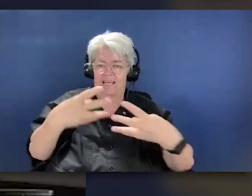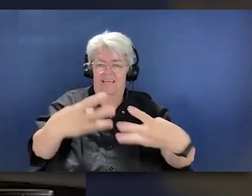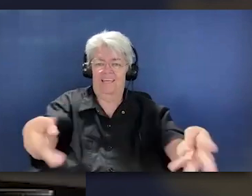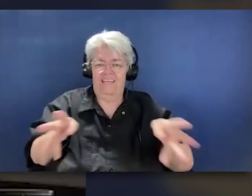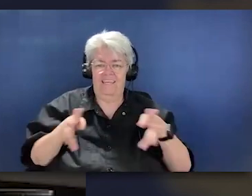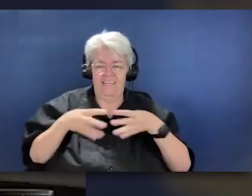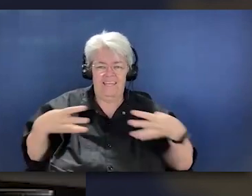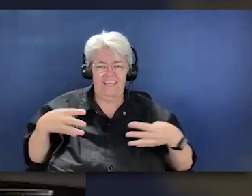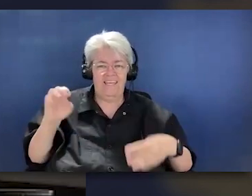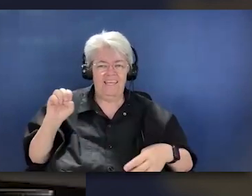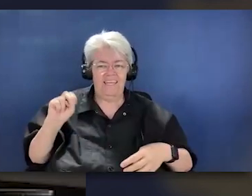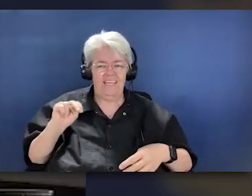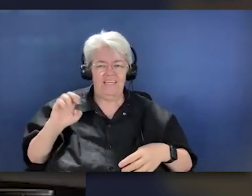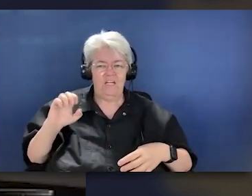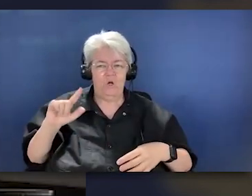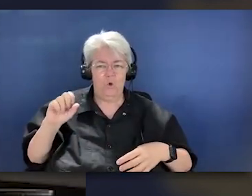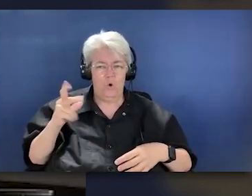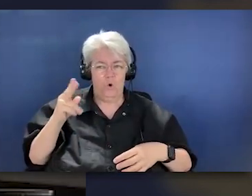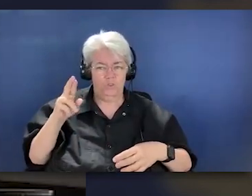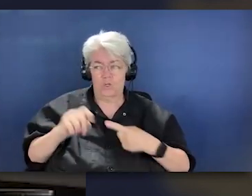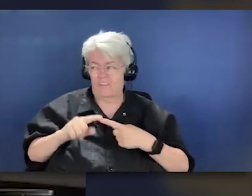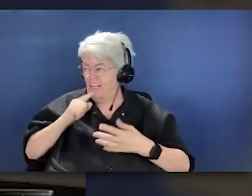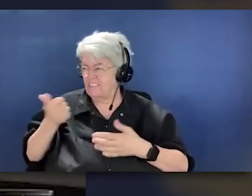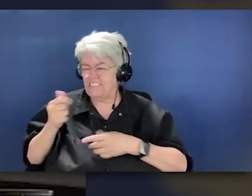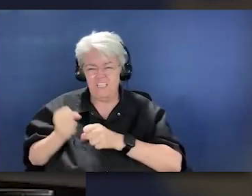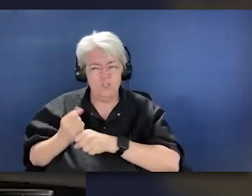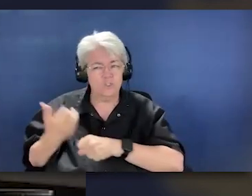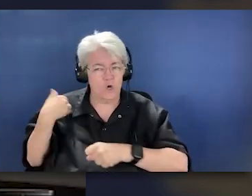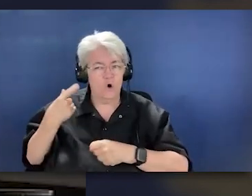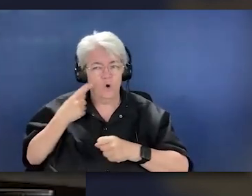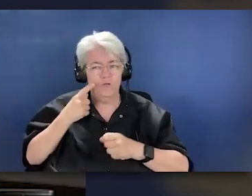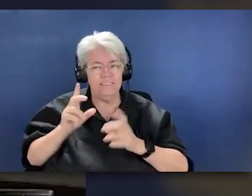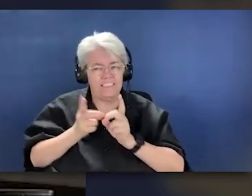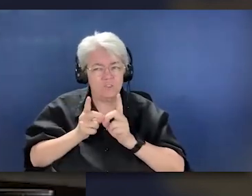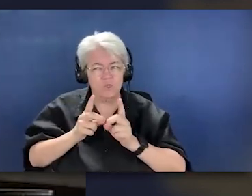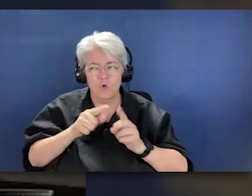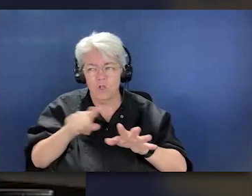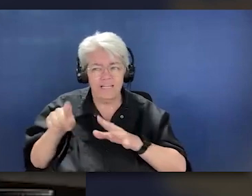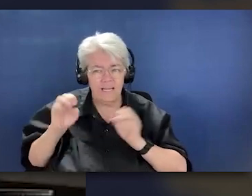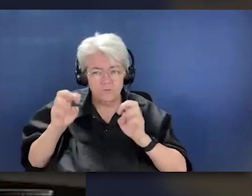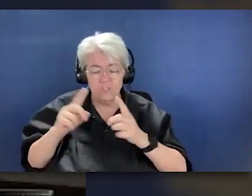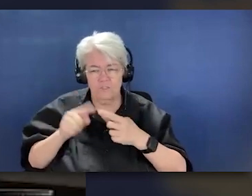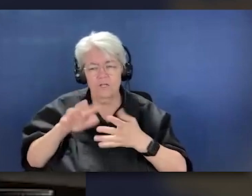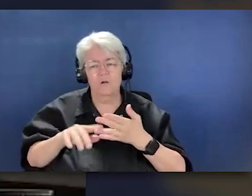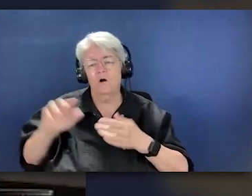was beginning to happen about a decade ago with digital platforms in education was Audrey Watters,